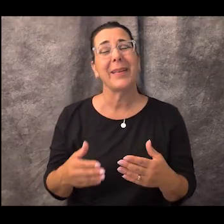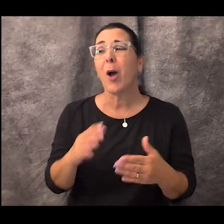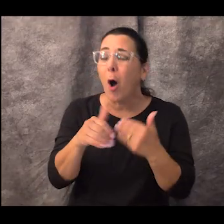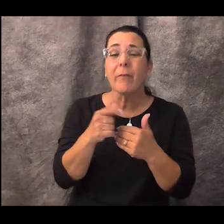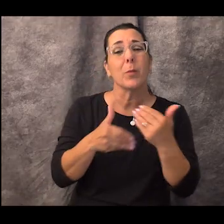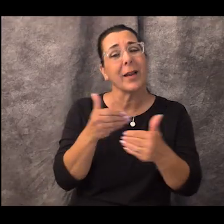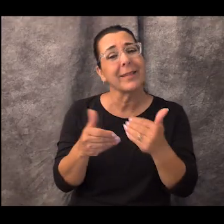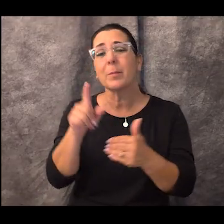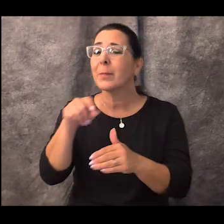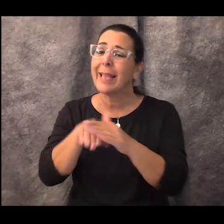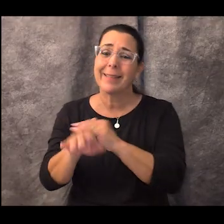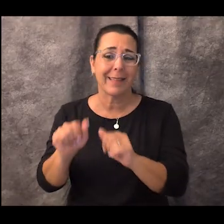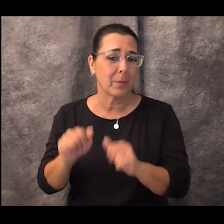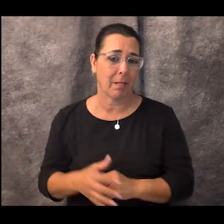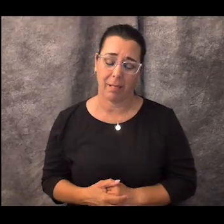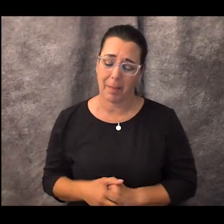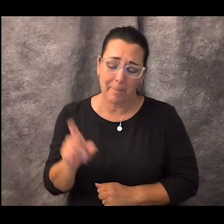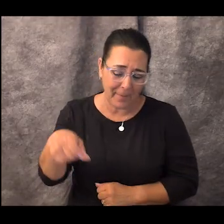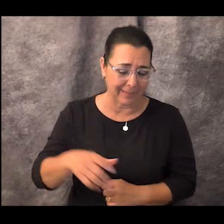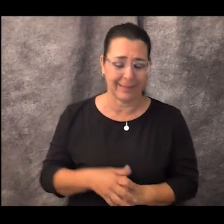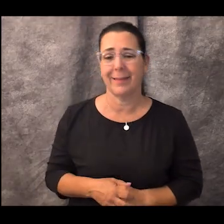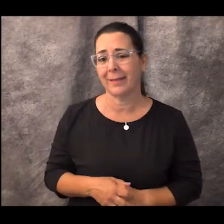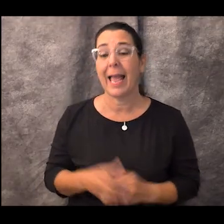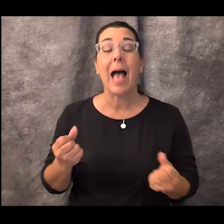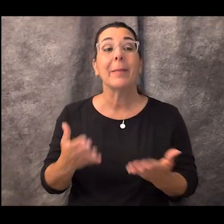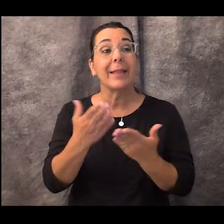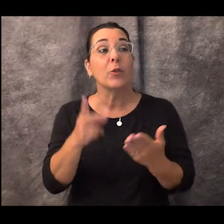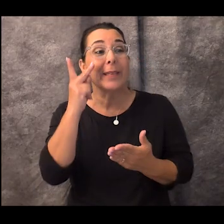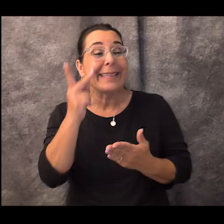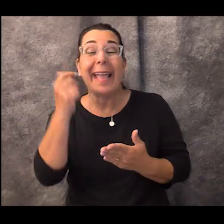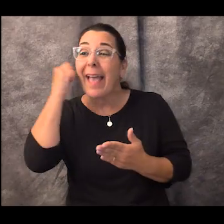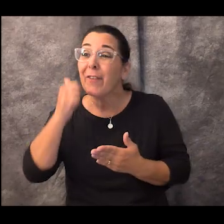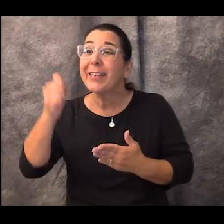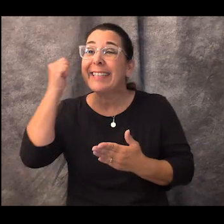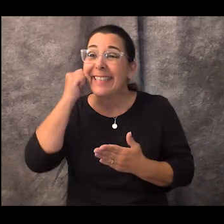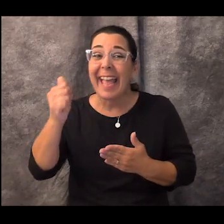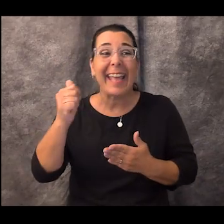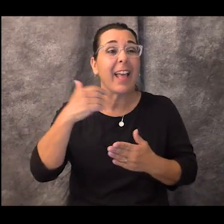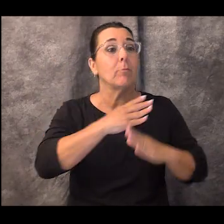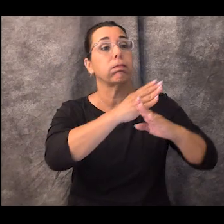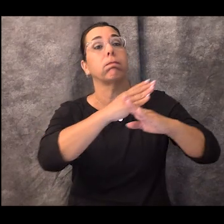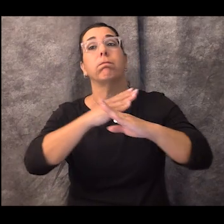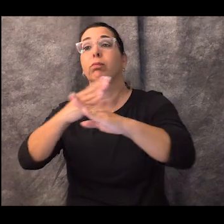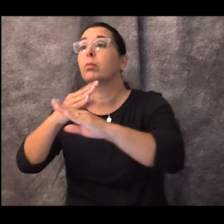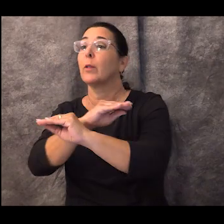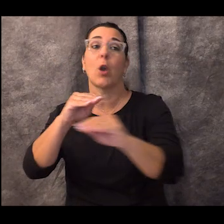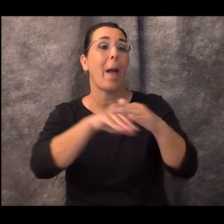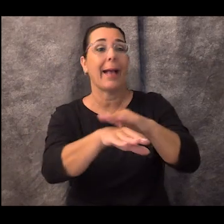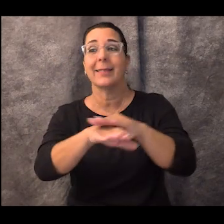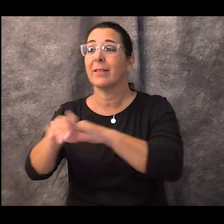You know as well as I do like how many things do you see a day that are inaccessible to people with disabilities? (Eric) Too many to count. (Michelle) Okay. [Eric and Michelle giggle]